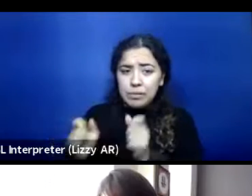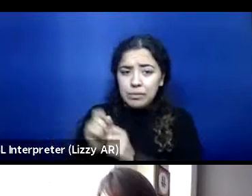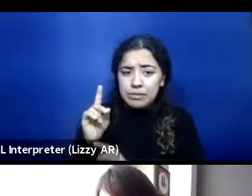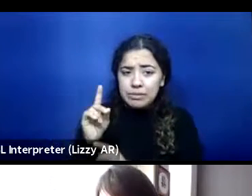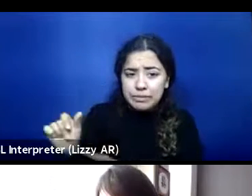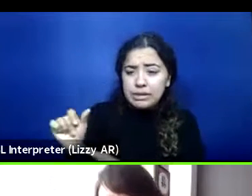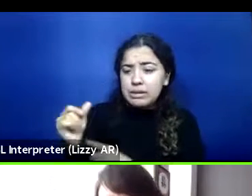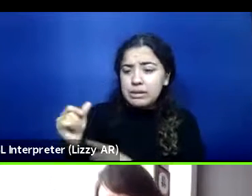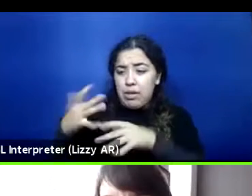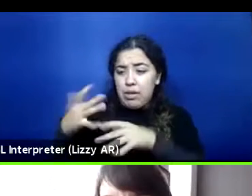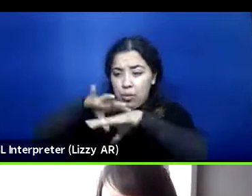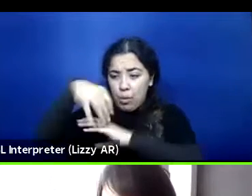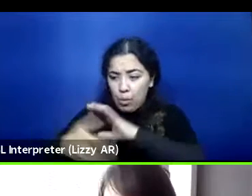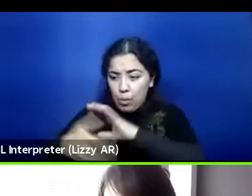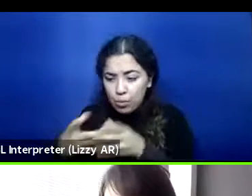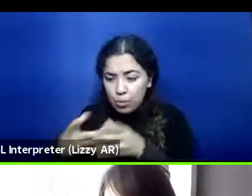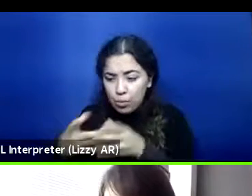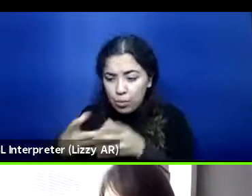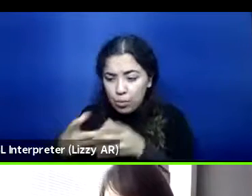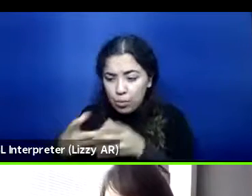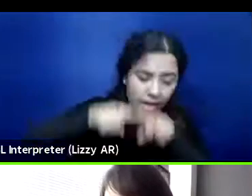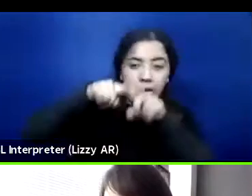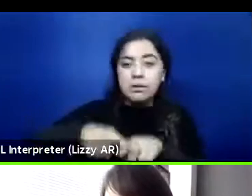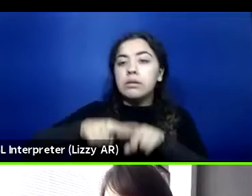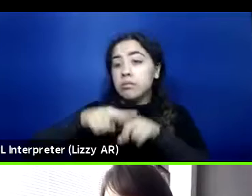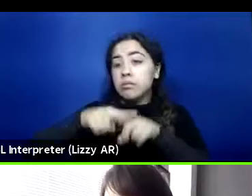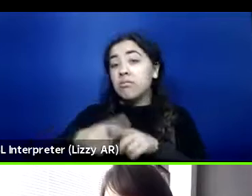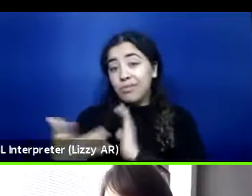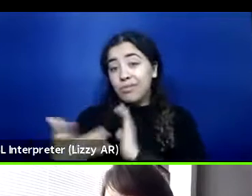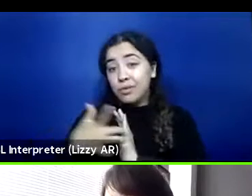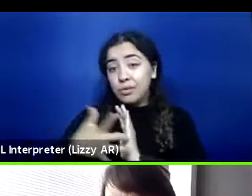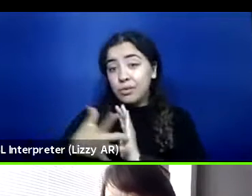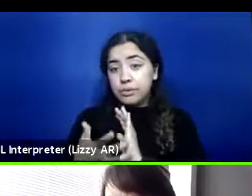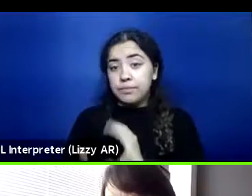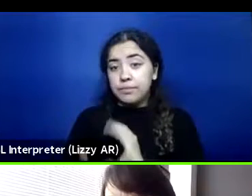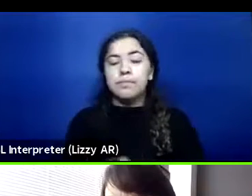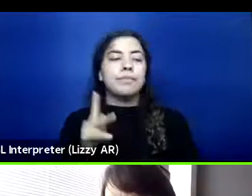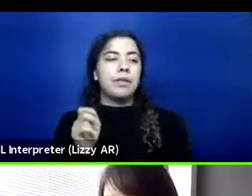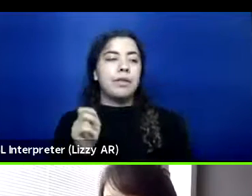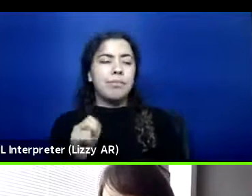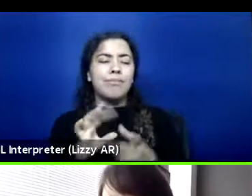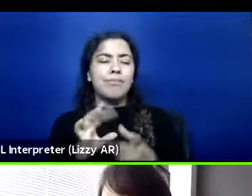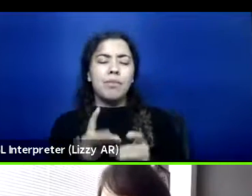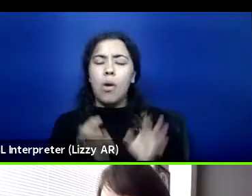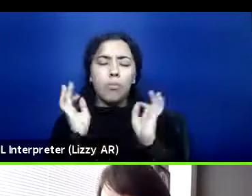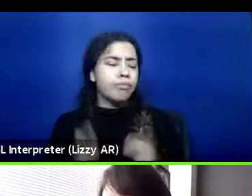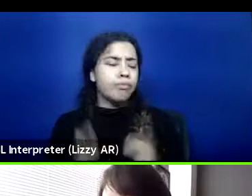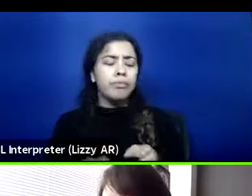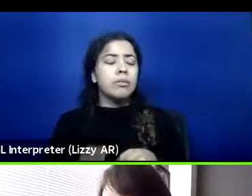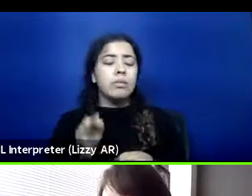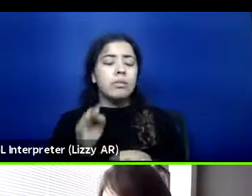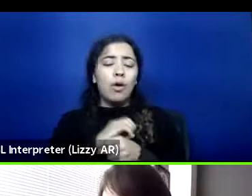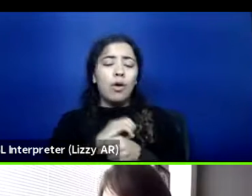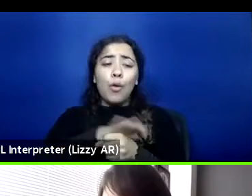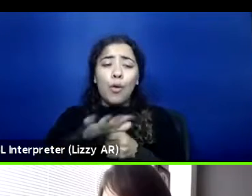Absolutely. COVID-19 has both exposed the disparities that people with disabilities have long faced.